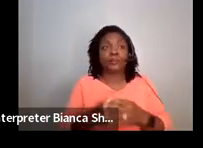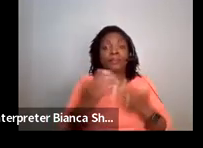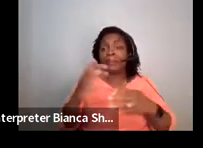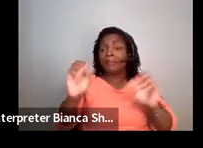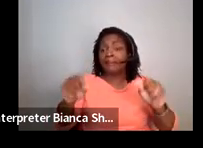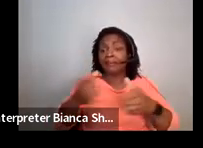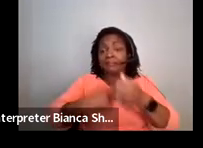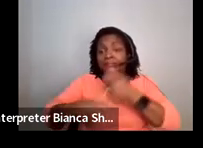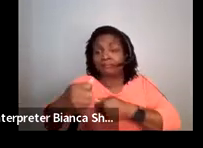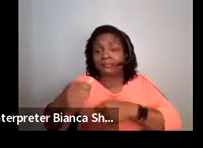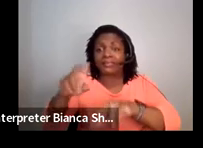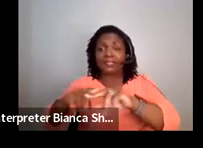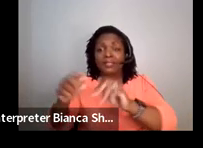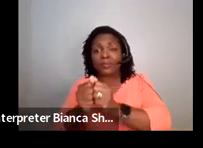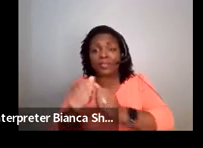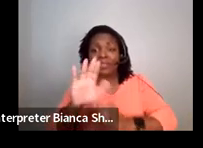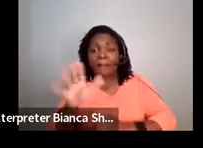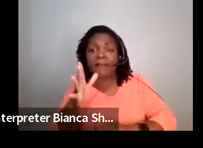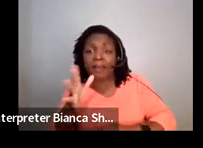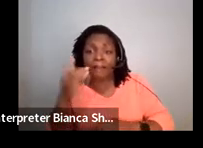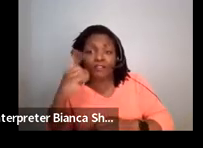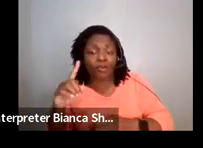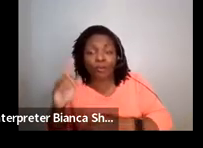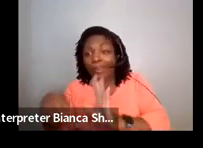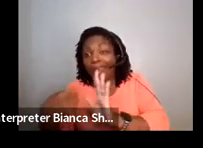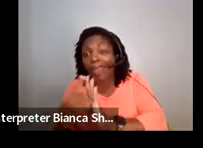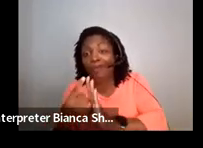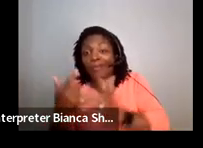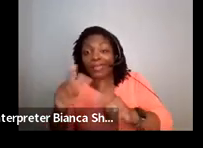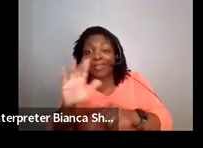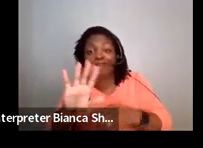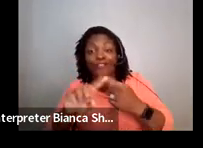What, what can you do? Can you turn the Tv off and play a game?